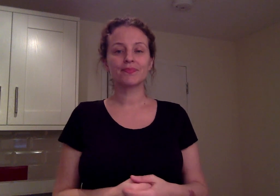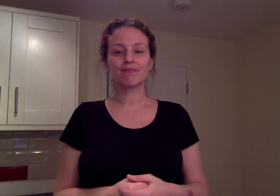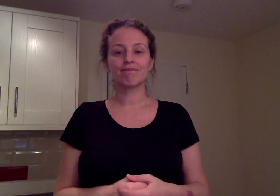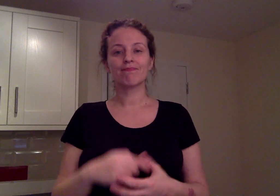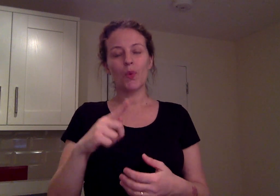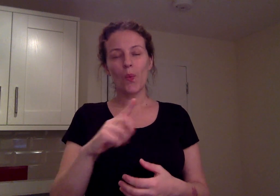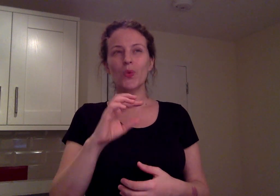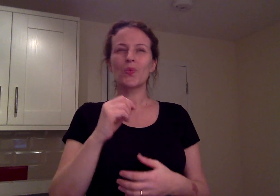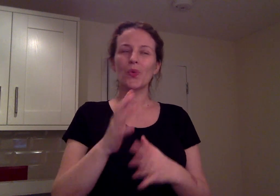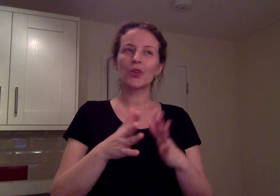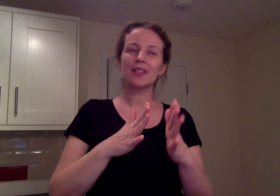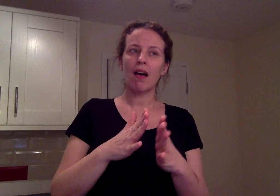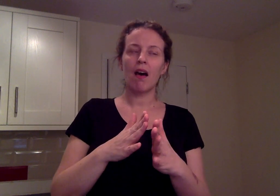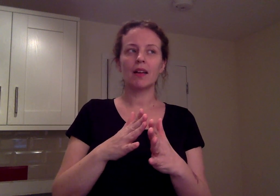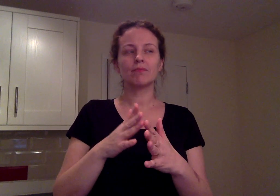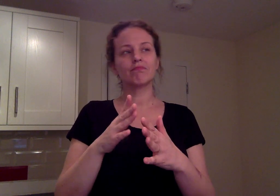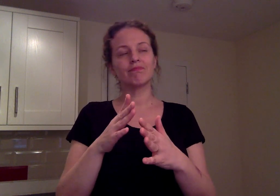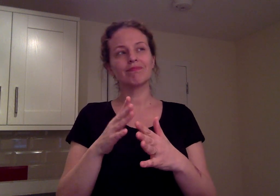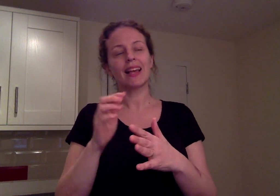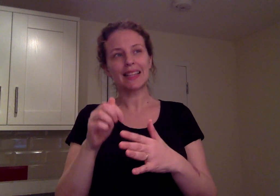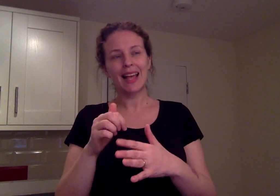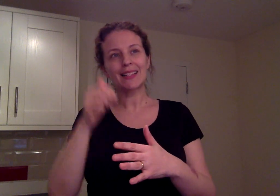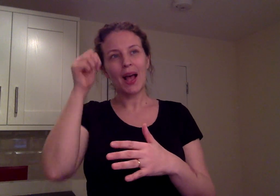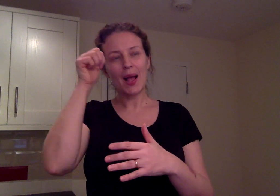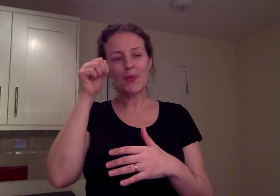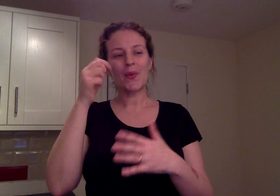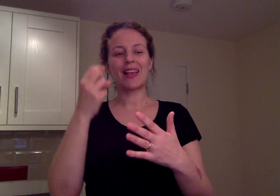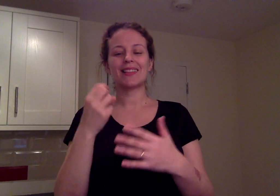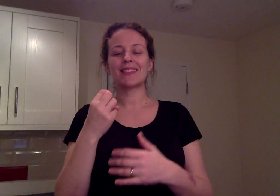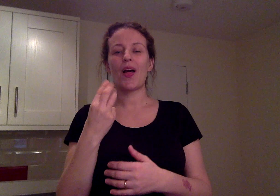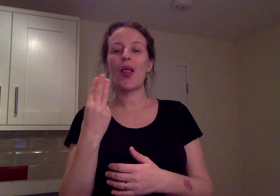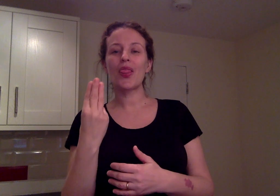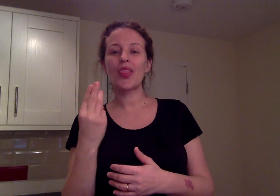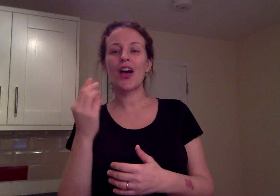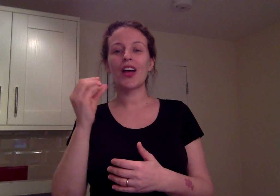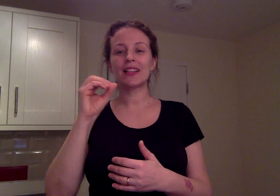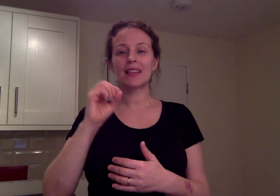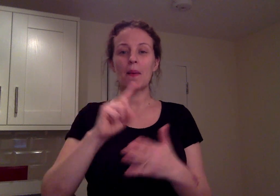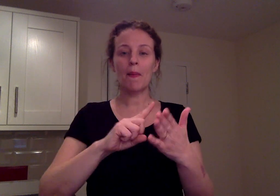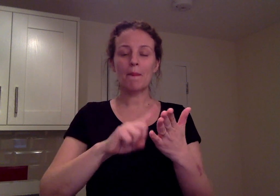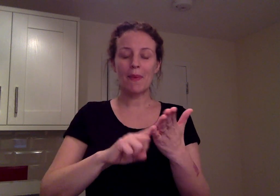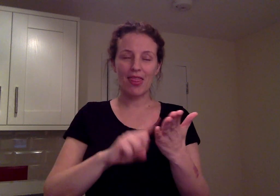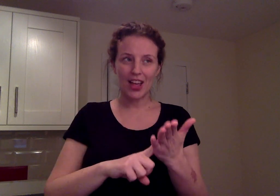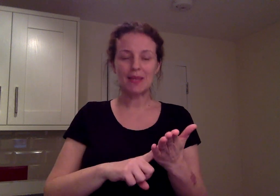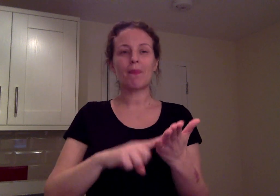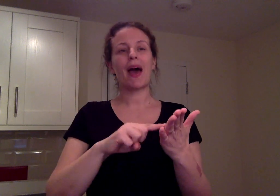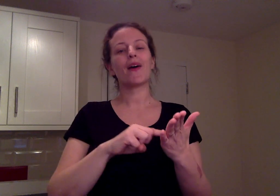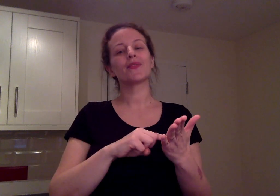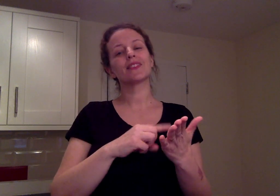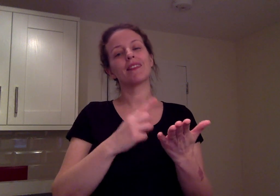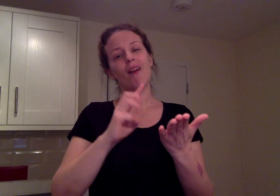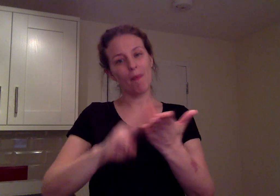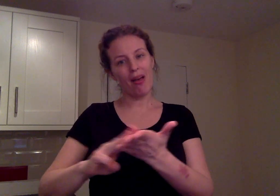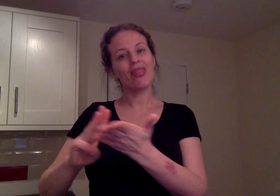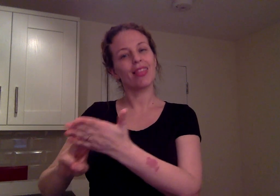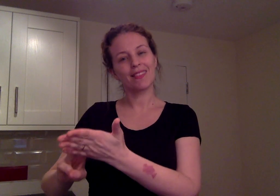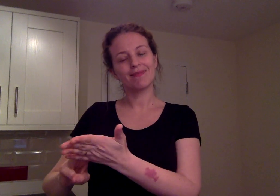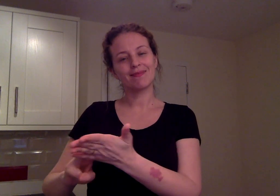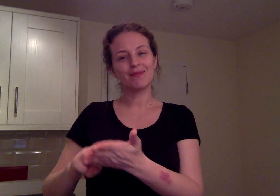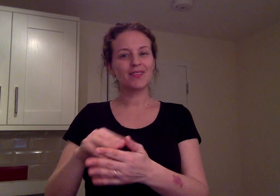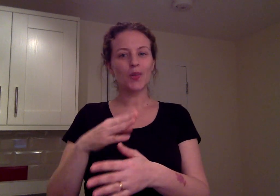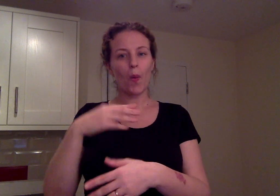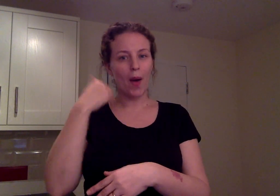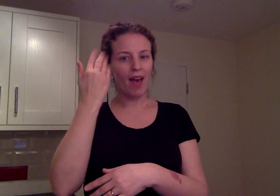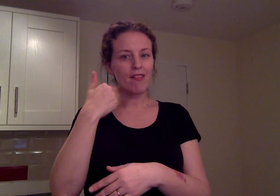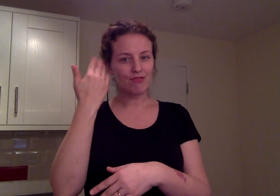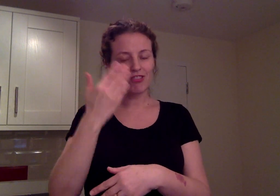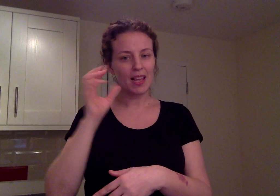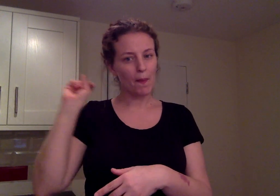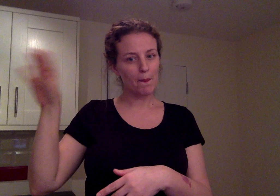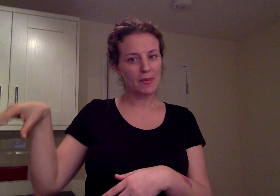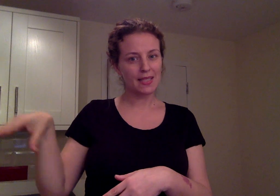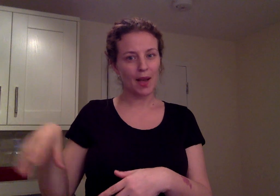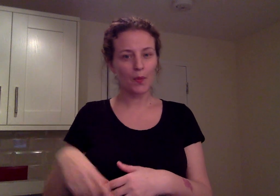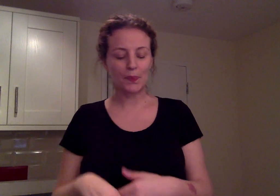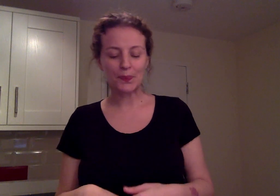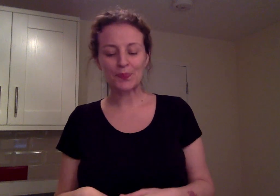You could also sign "Yes I know, £30 month month." And miss out the every.